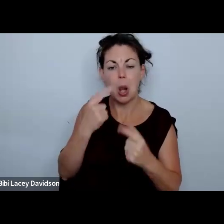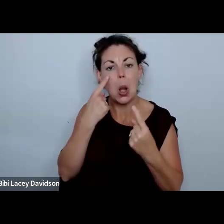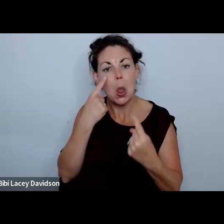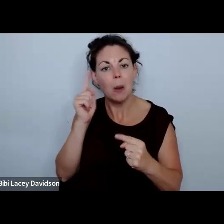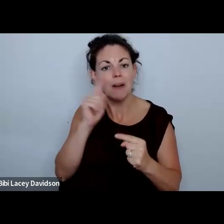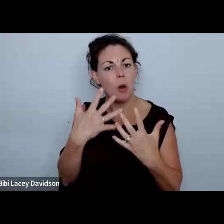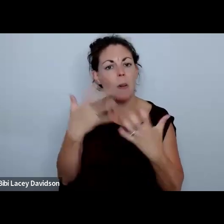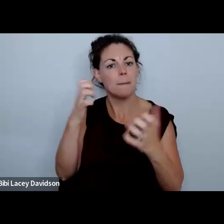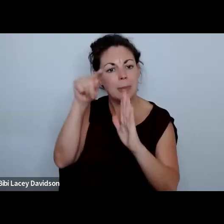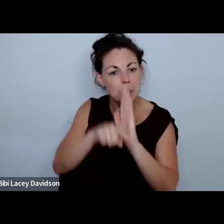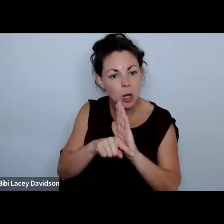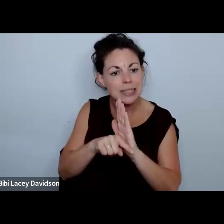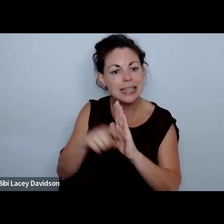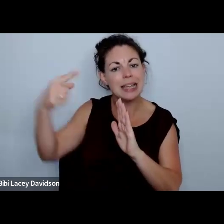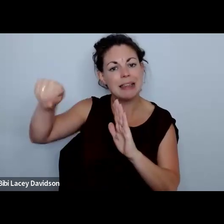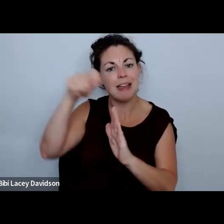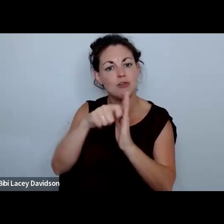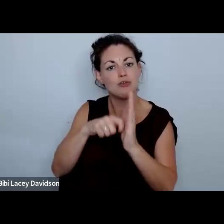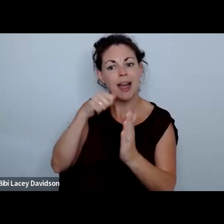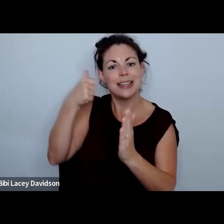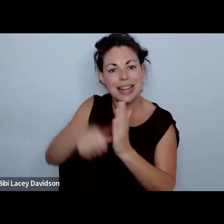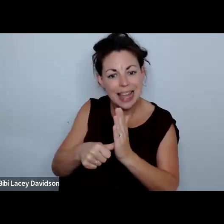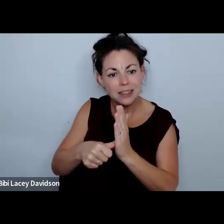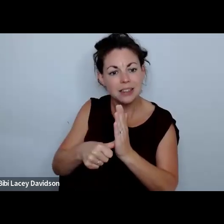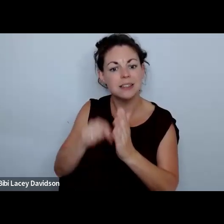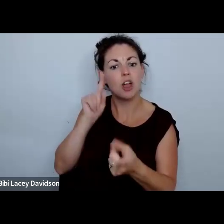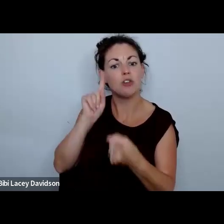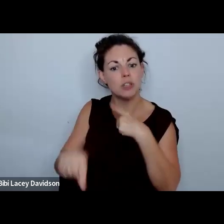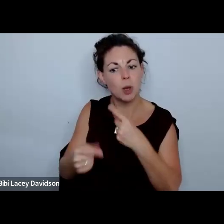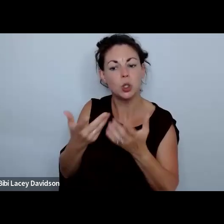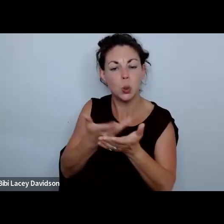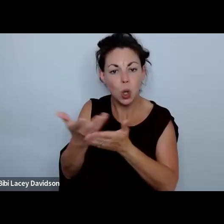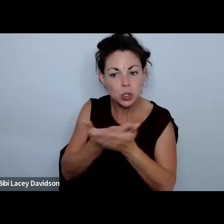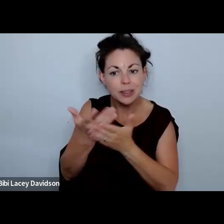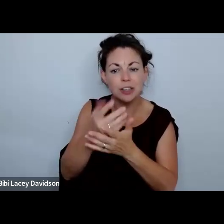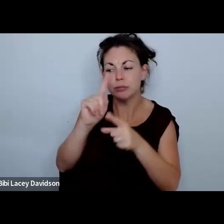And that also helps with networking. As I say, I think it's... You know,